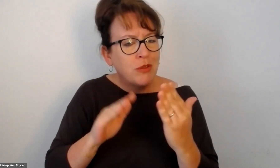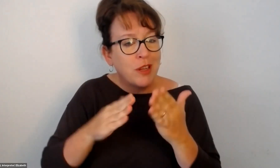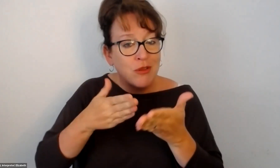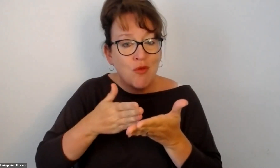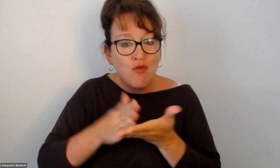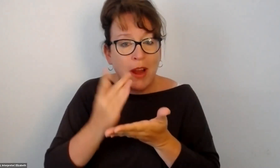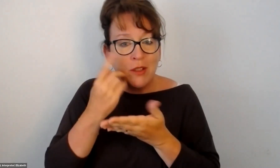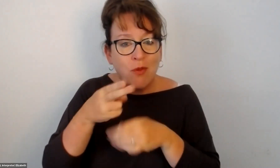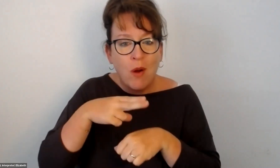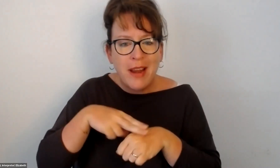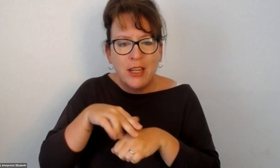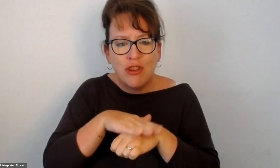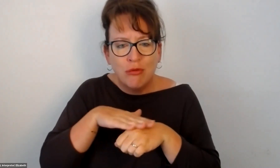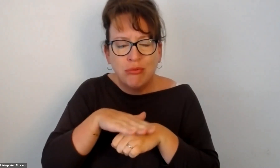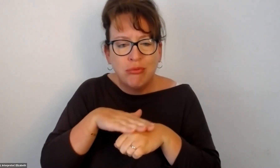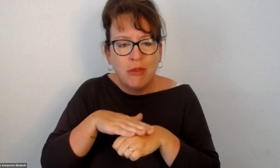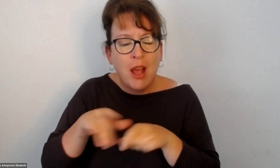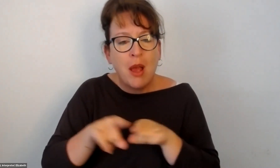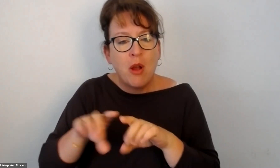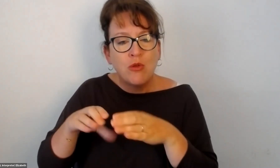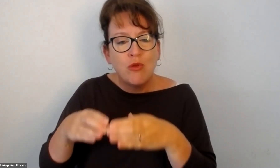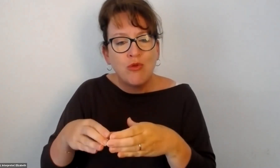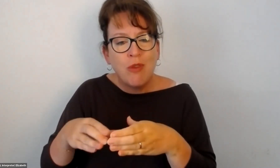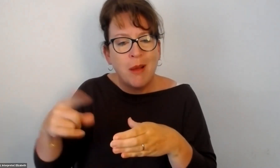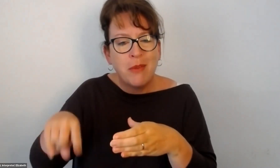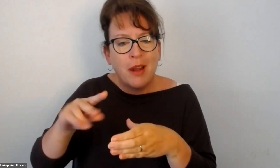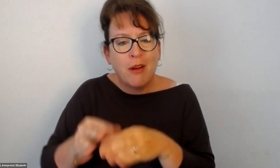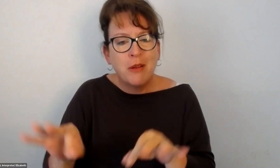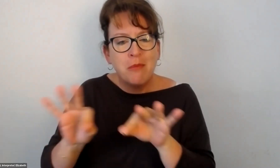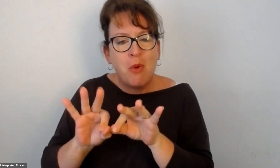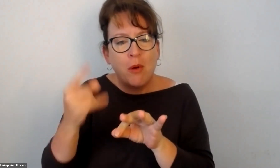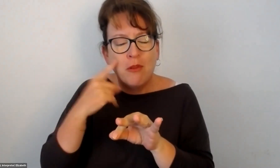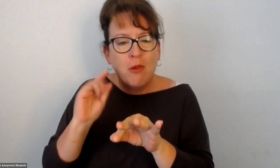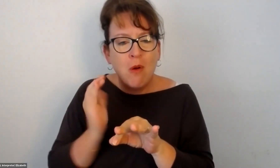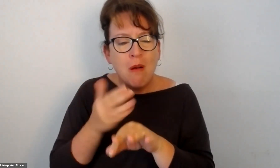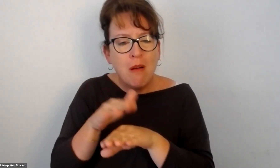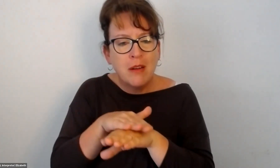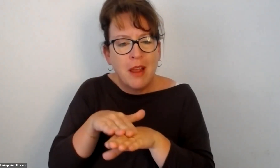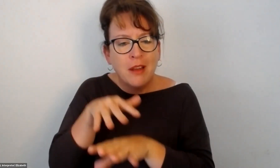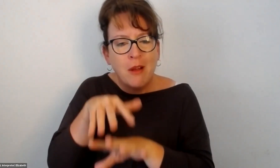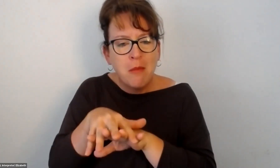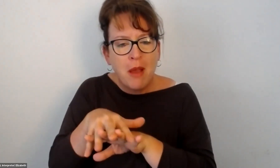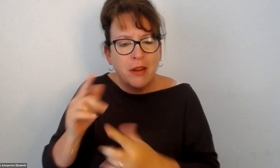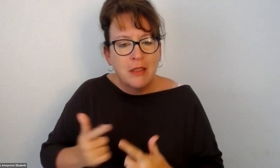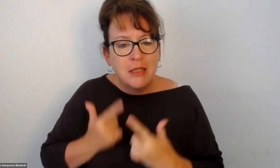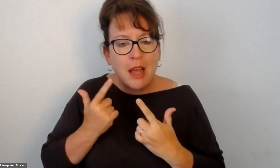details of our thinking so far regarding the IRA Clean Port Program.